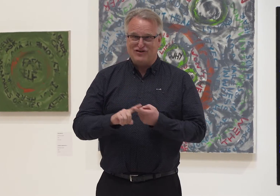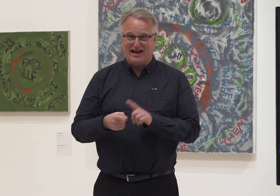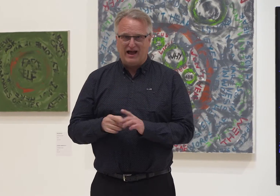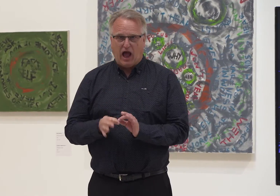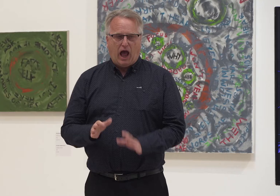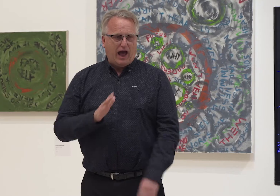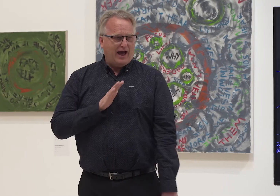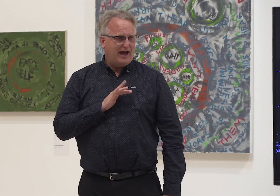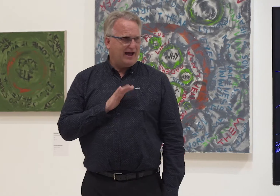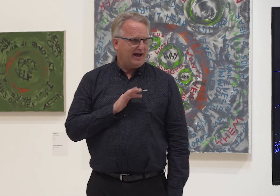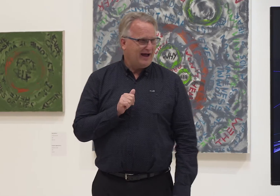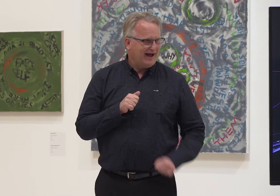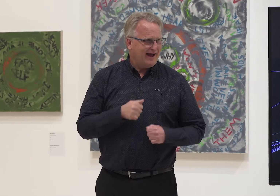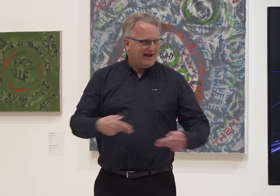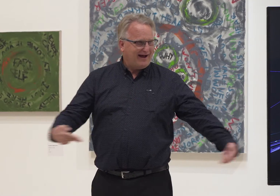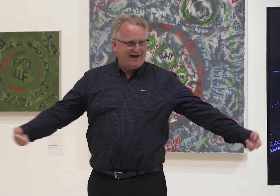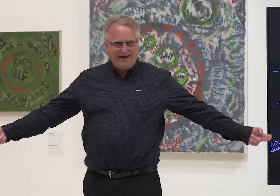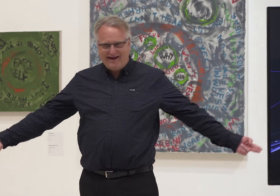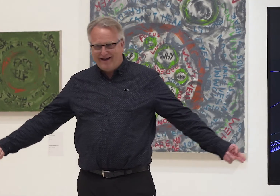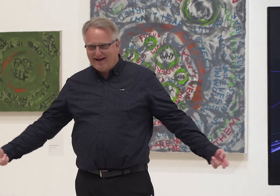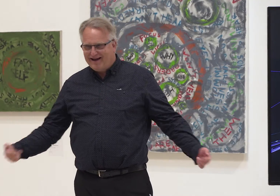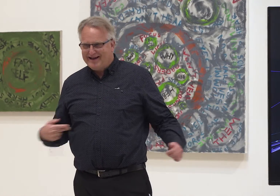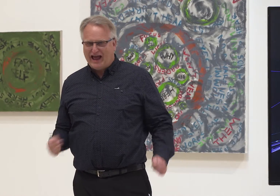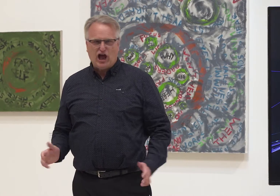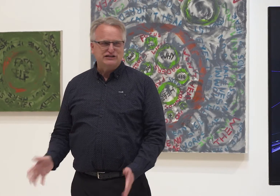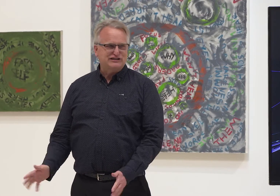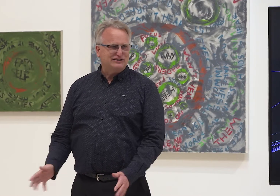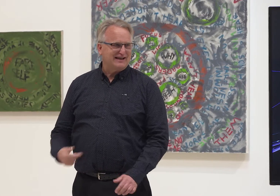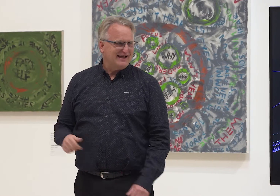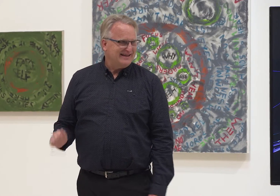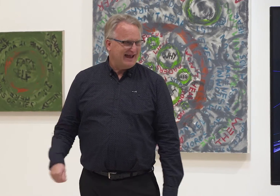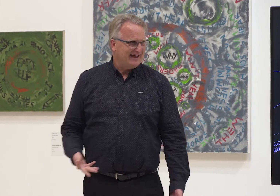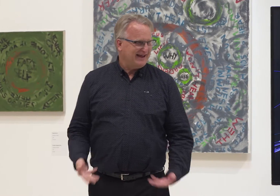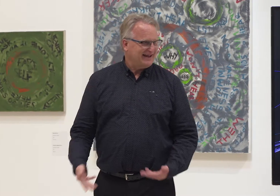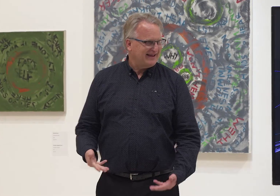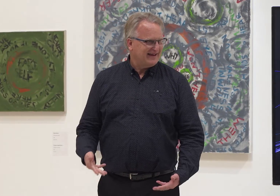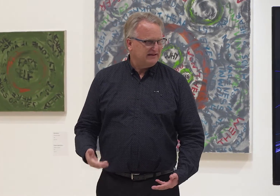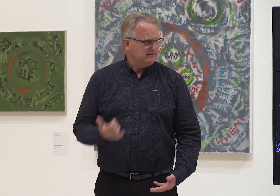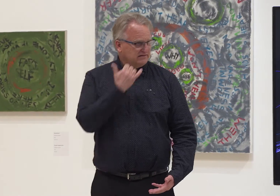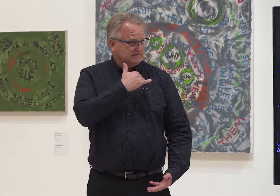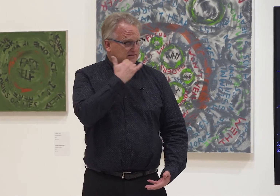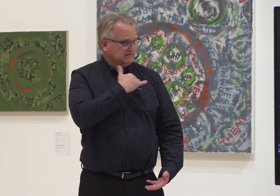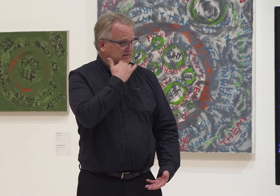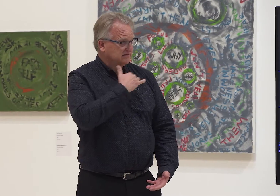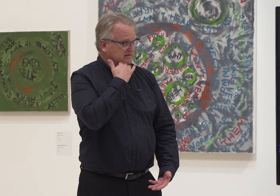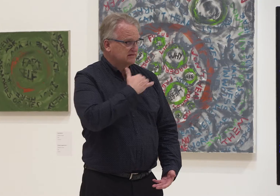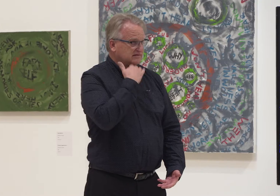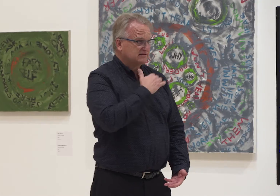and they do really good work with me, and when I work with those interpreters, it just is fantastic.